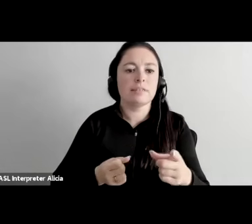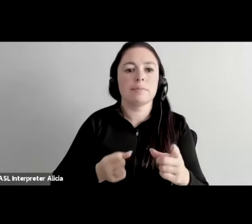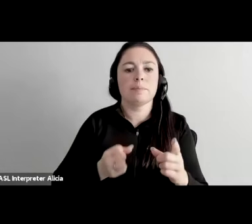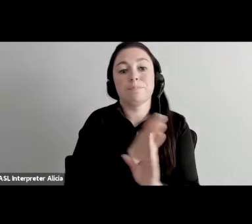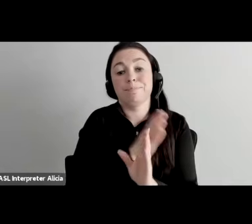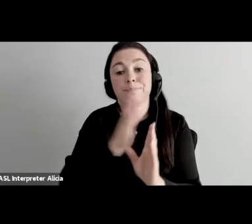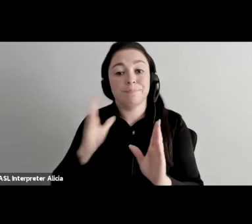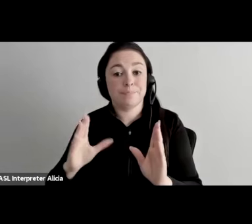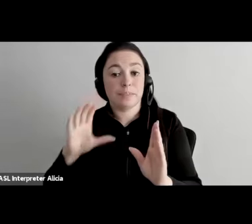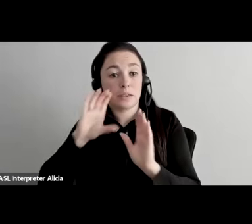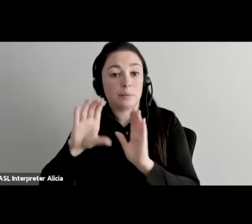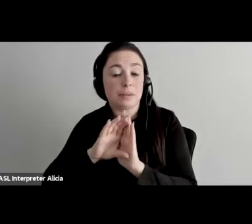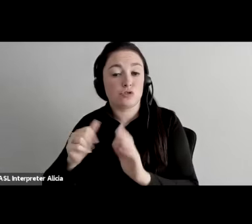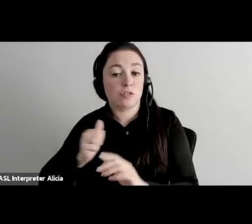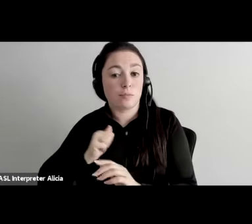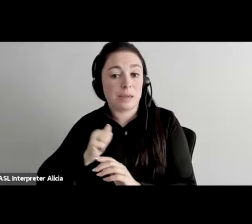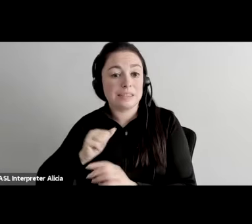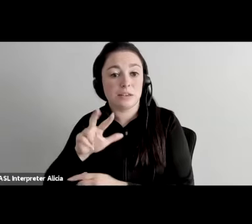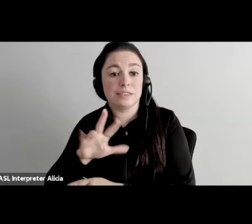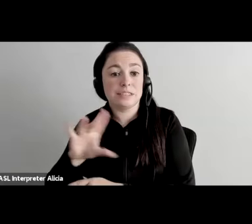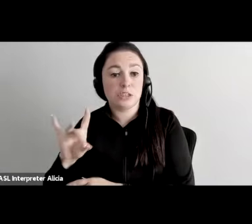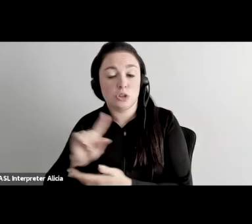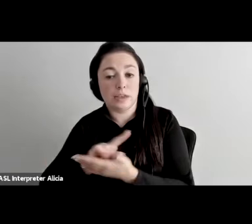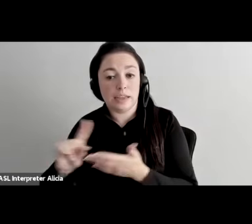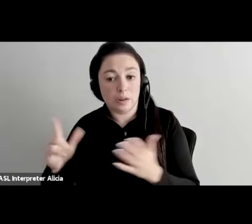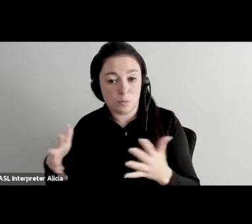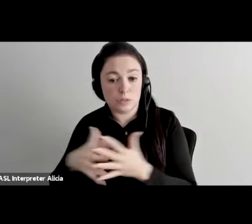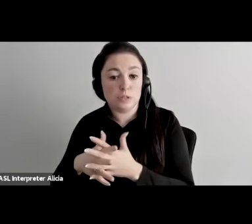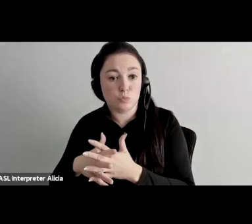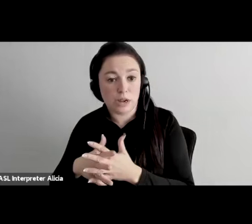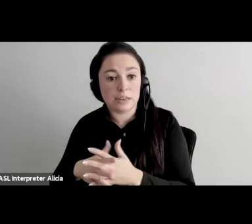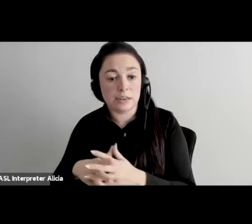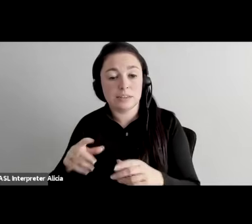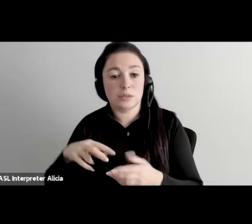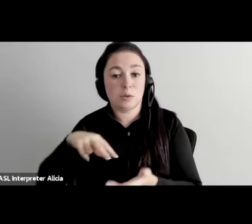I'm standing with my hands resting on my very large belly.